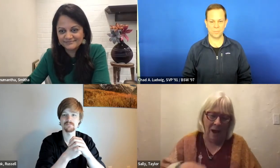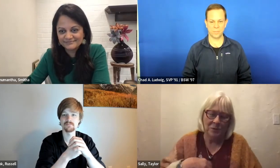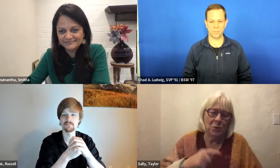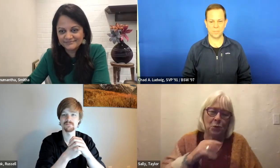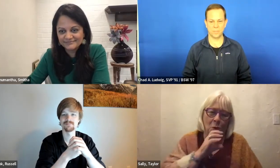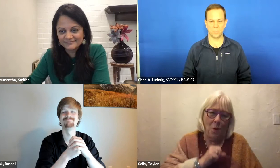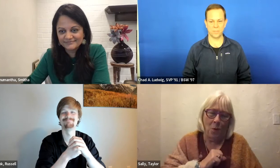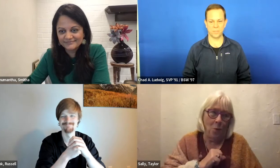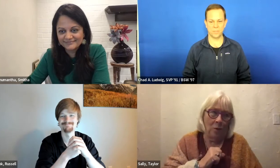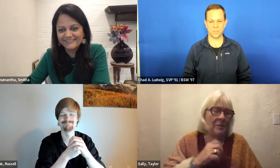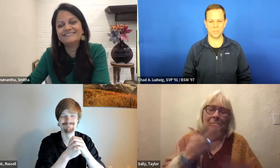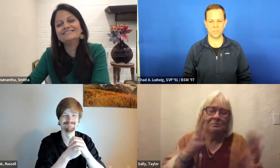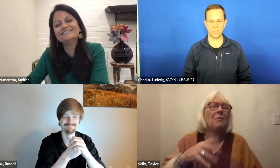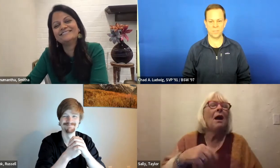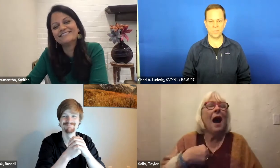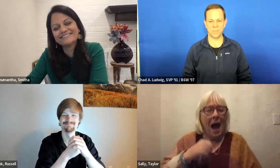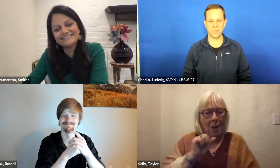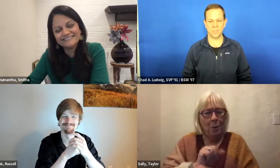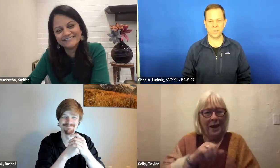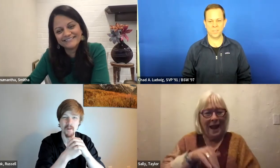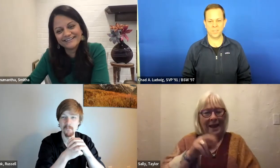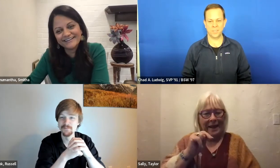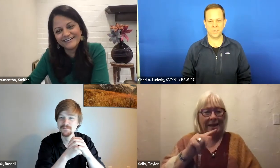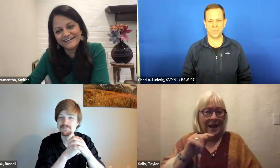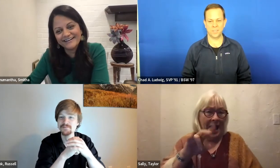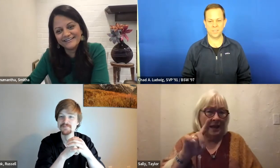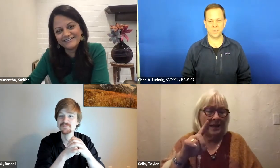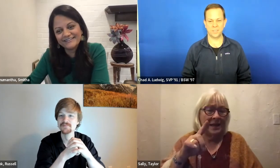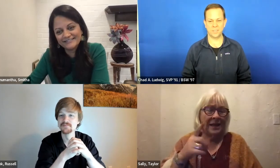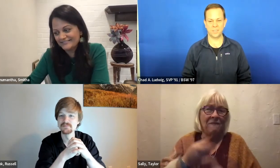I was not an SVP student. I might be a little bit too old for that.